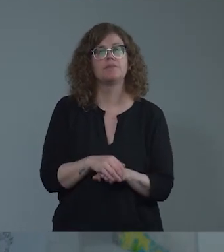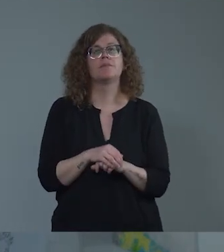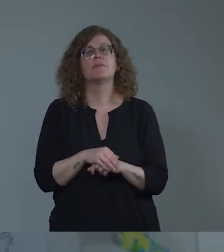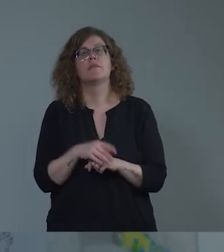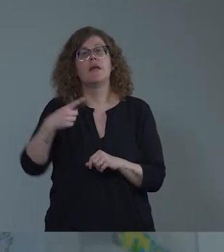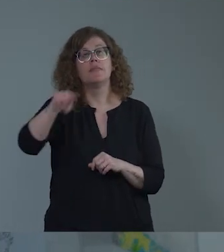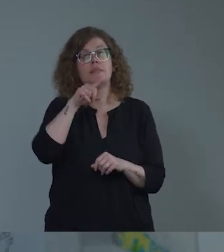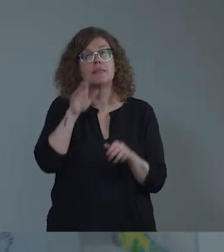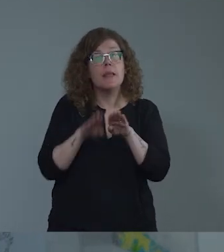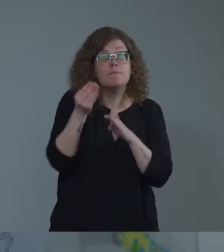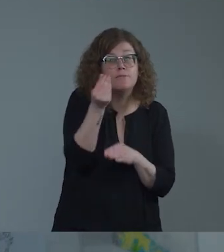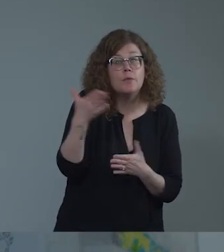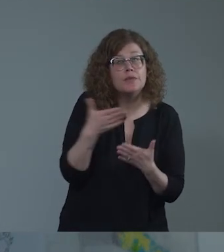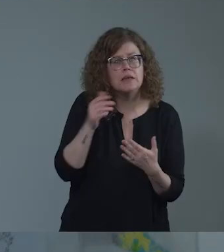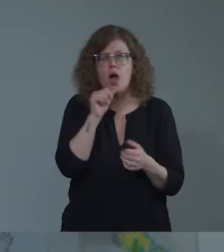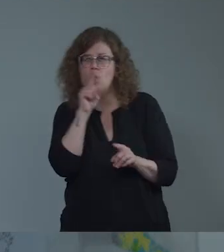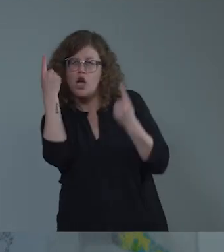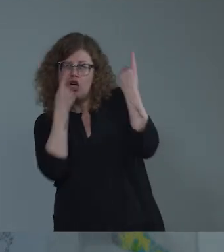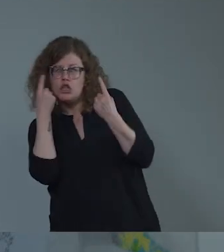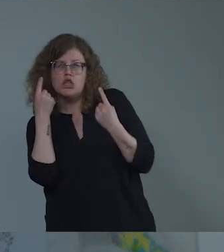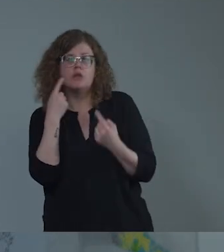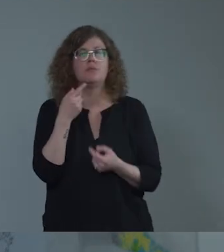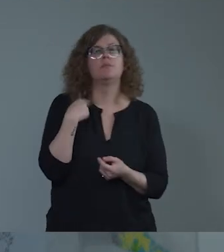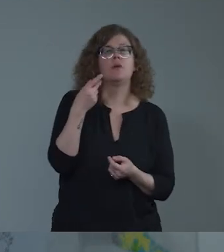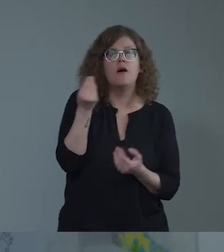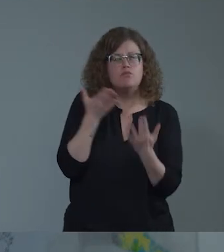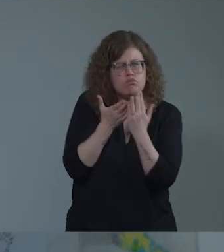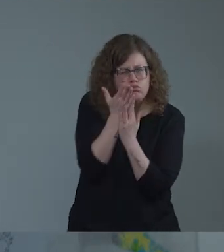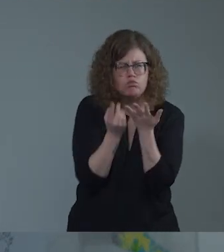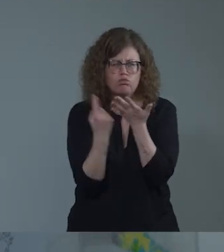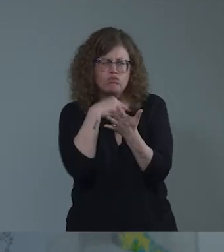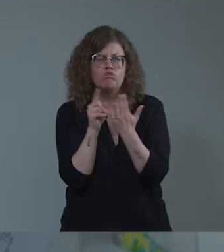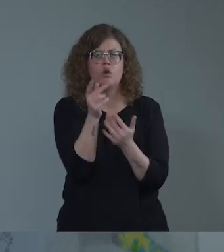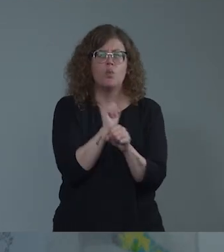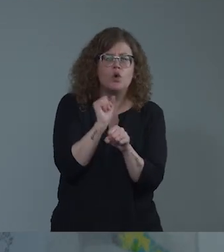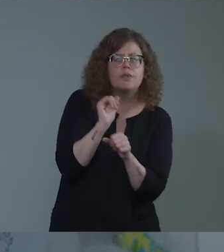So those were a few steps that I hadn't really considered. But we worked through all of that.